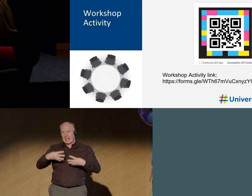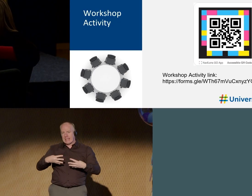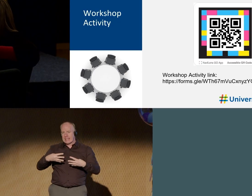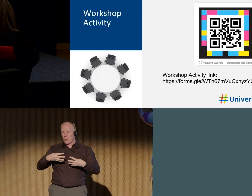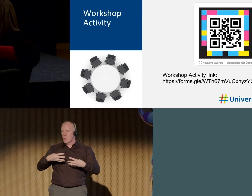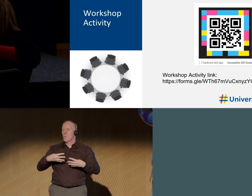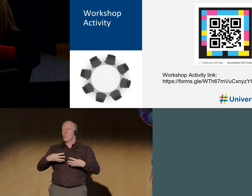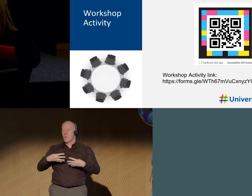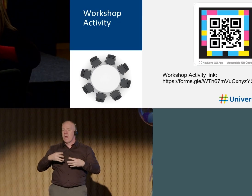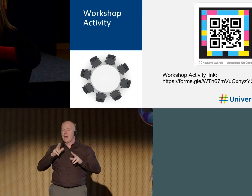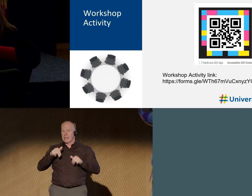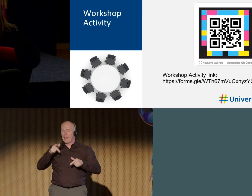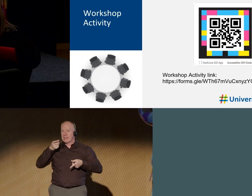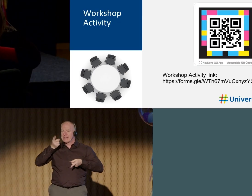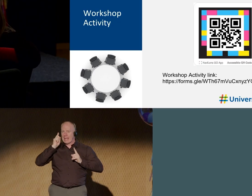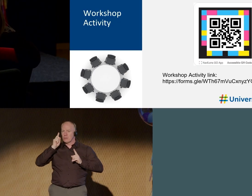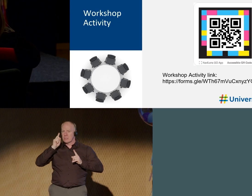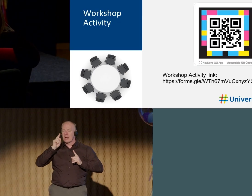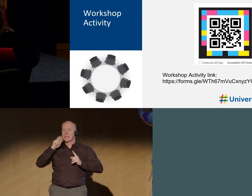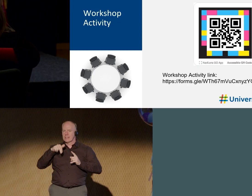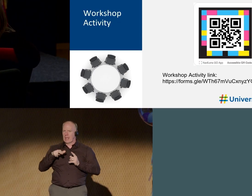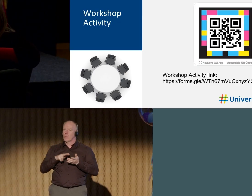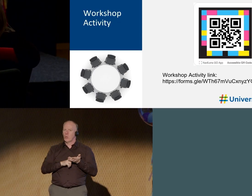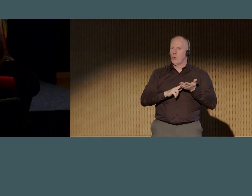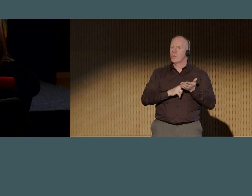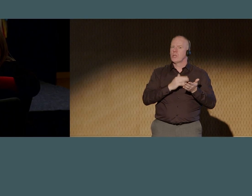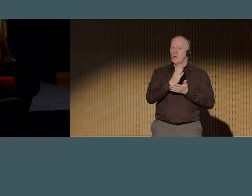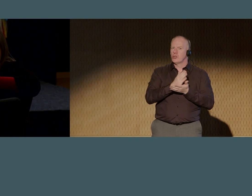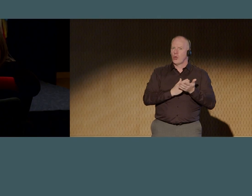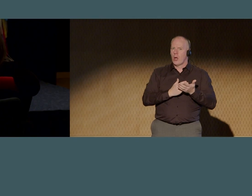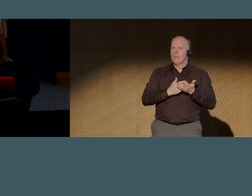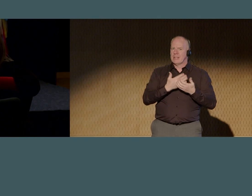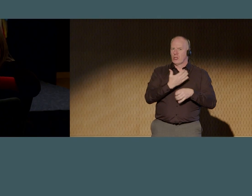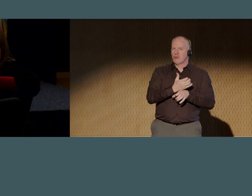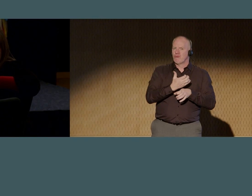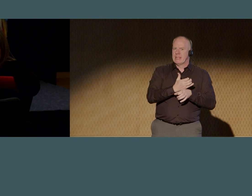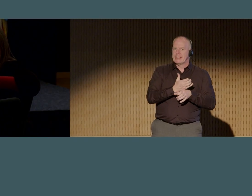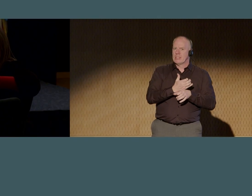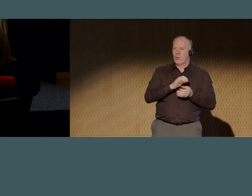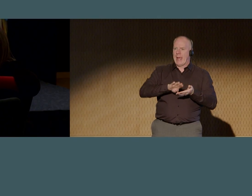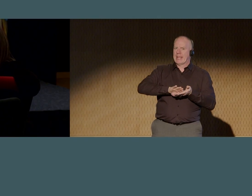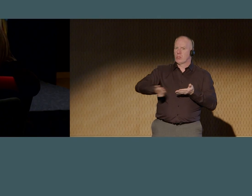be used in some jurisdictions, and is used, to exclude students from accessing higher education.